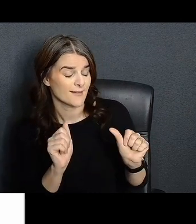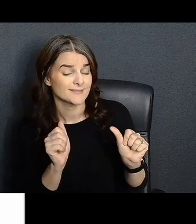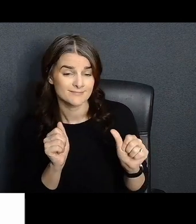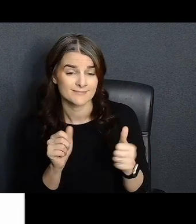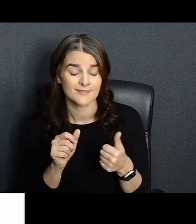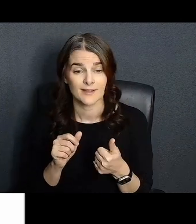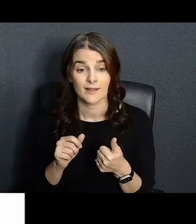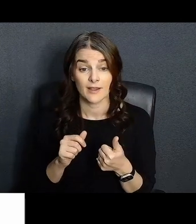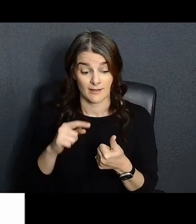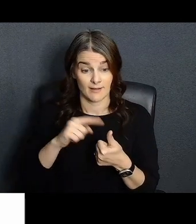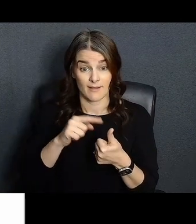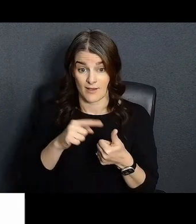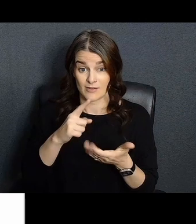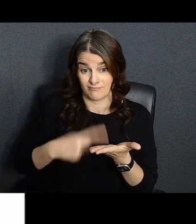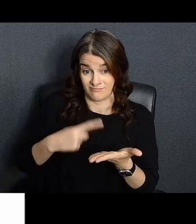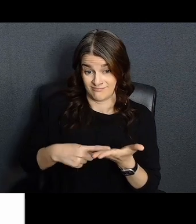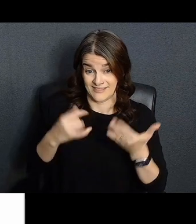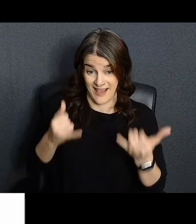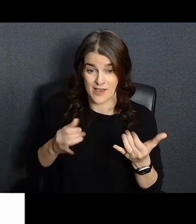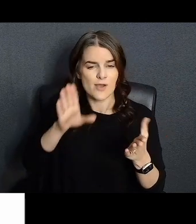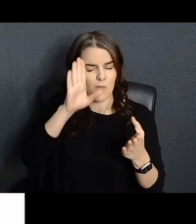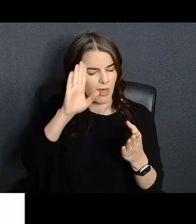For the ones that we discussed today, we're hoping that you'll be able to take away